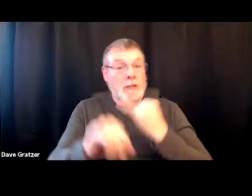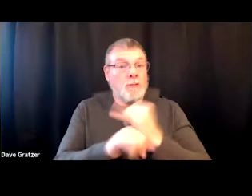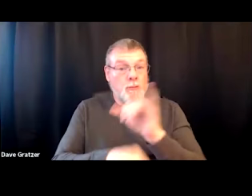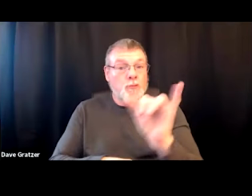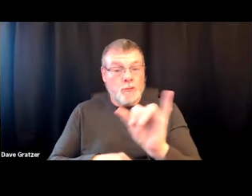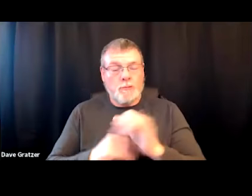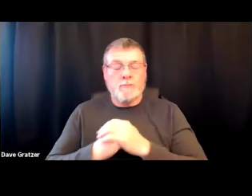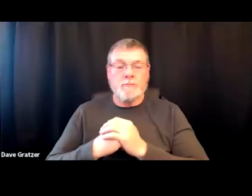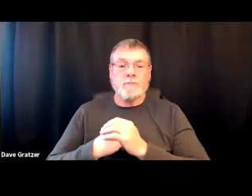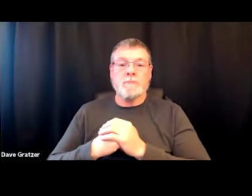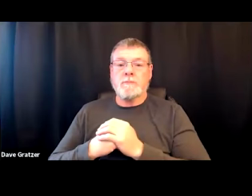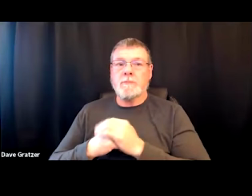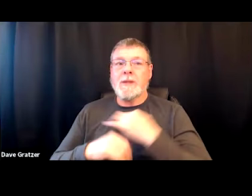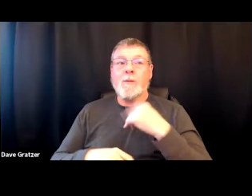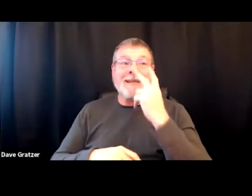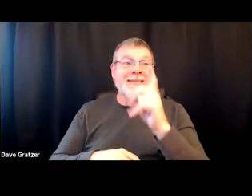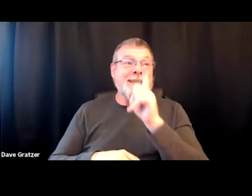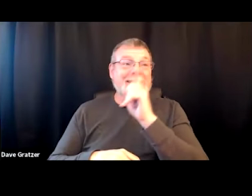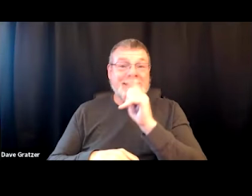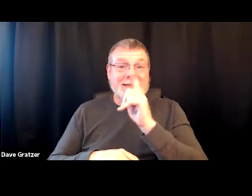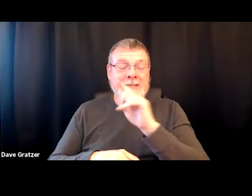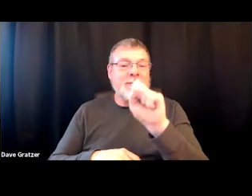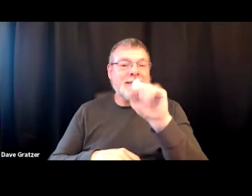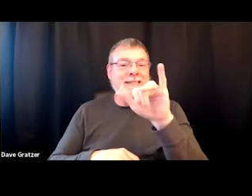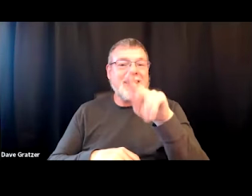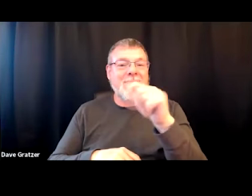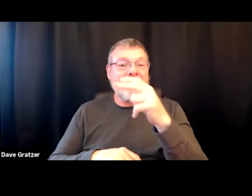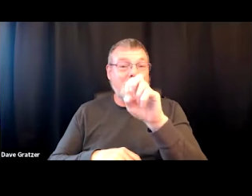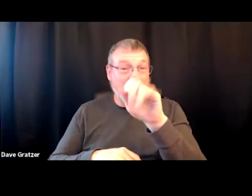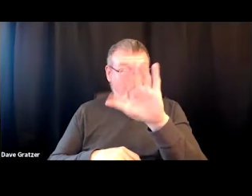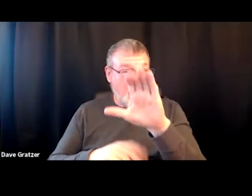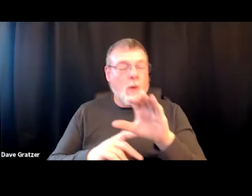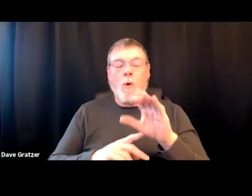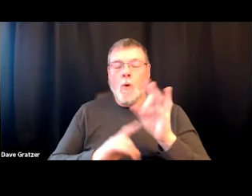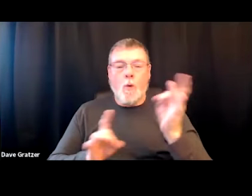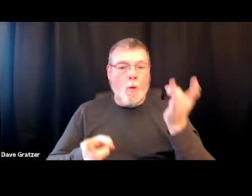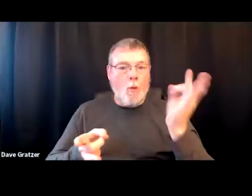We see synthetic opioid use really prevalent in the United States,